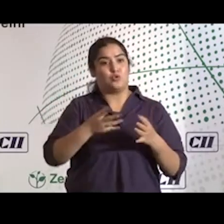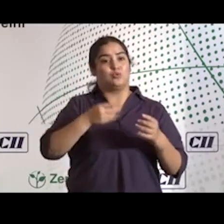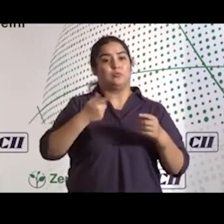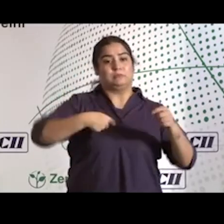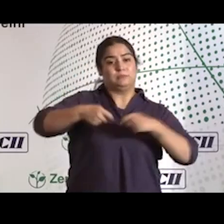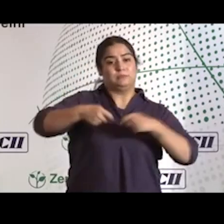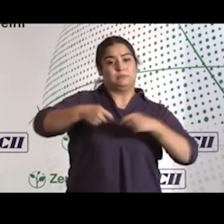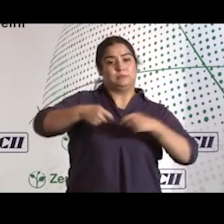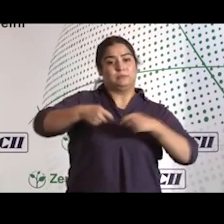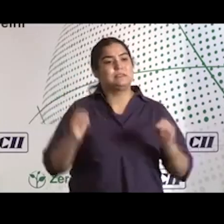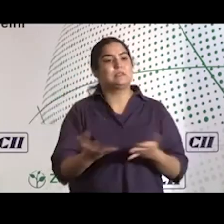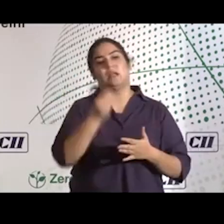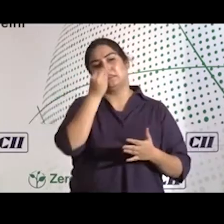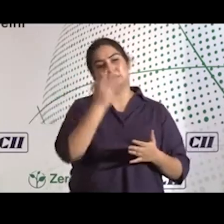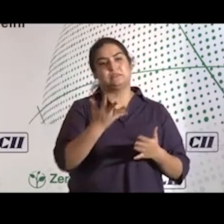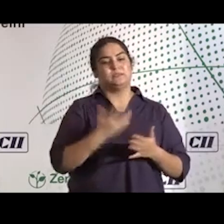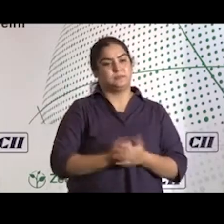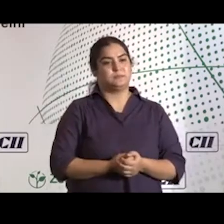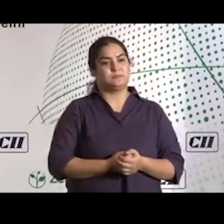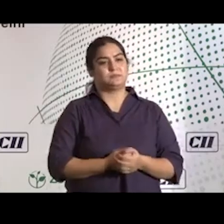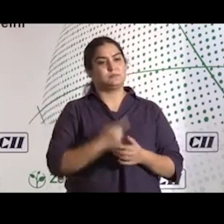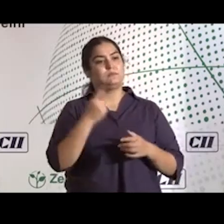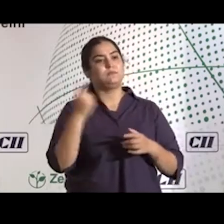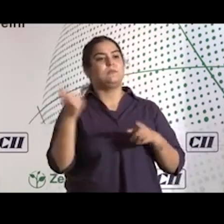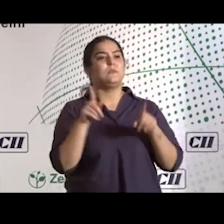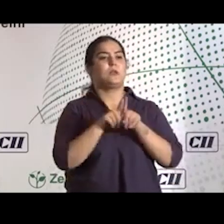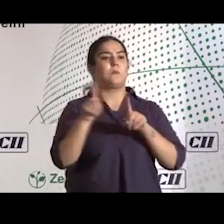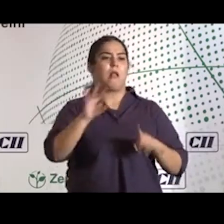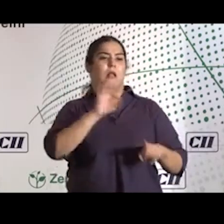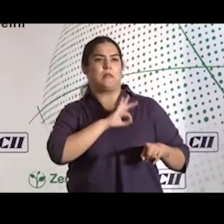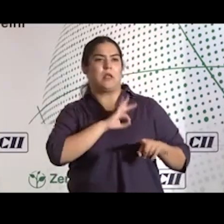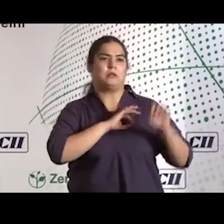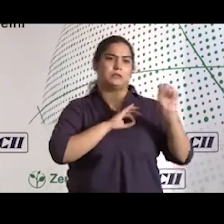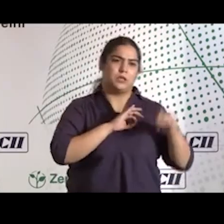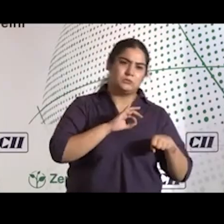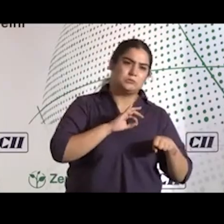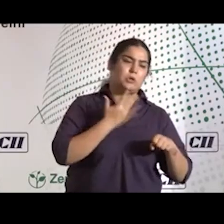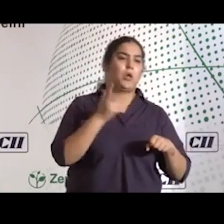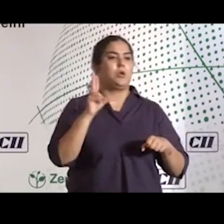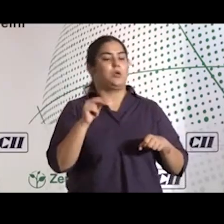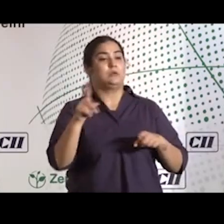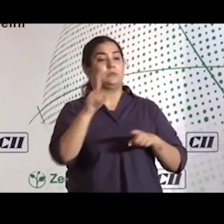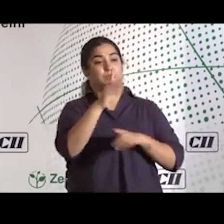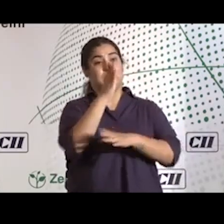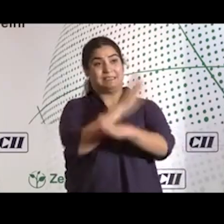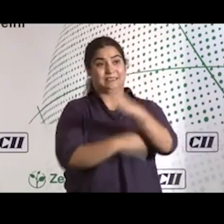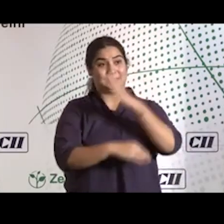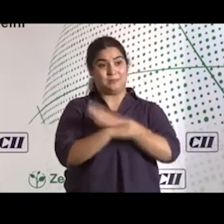in our sector because whether we like it or not, disability sector for the challenges